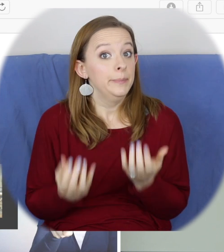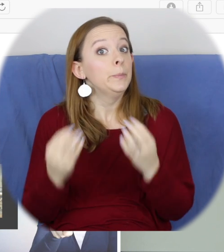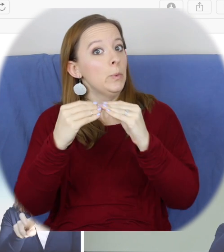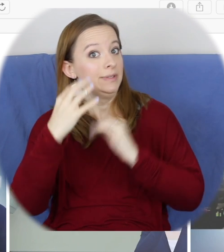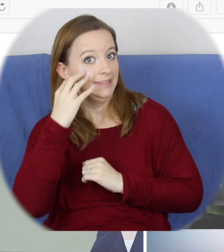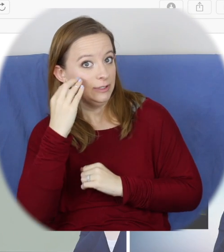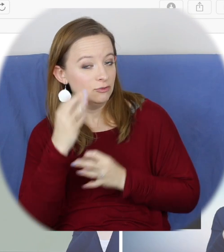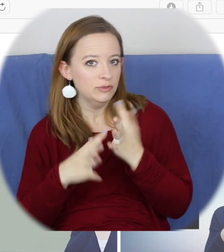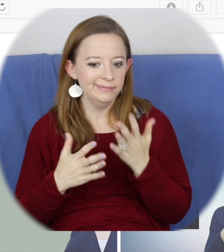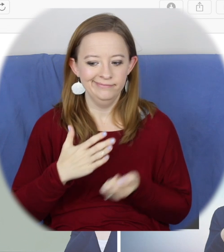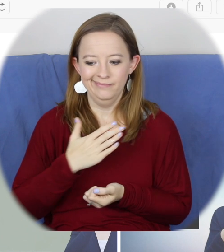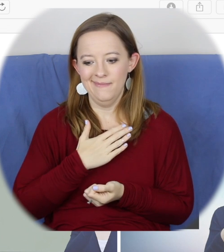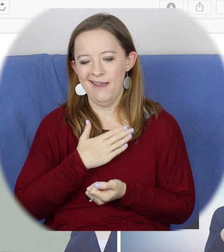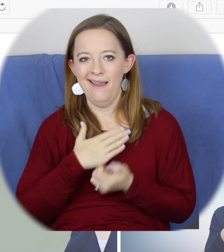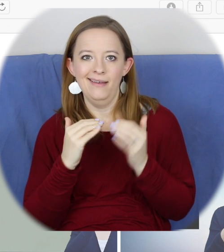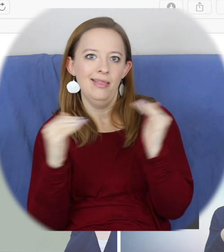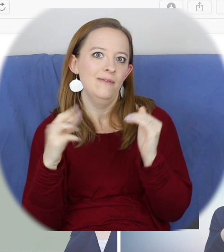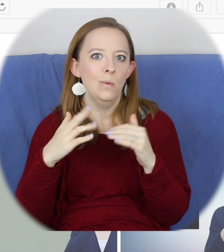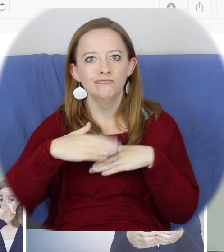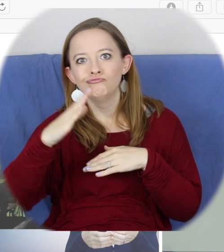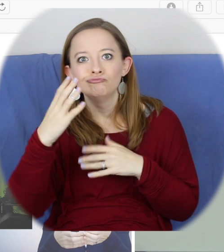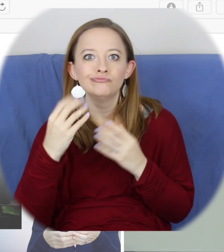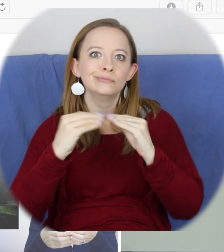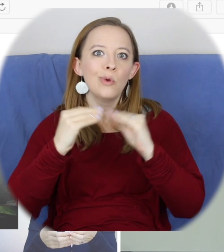Now more experienced interpreters, my level and above